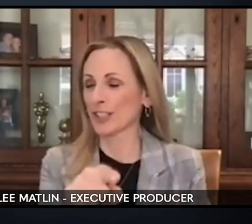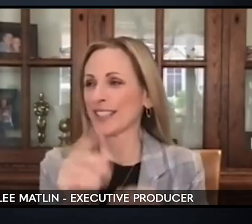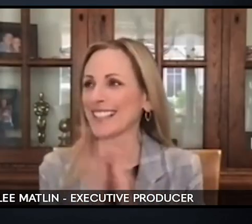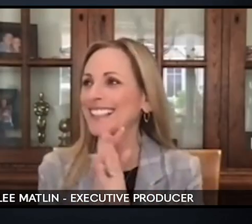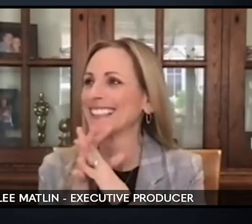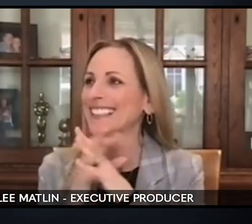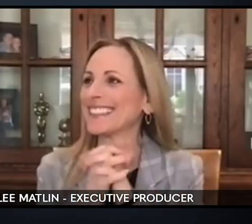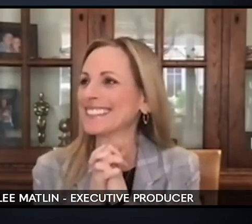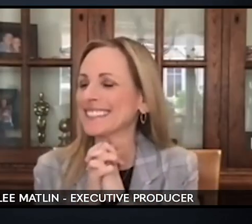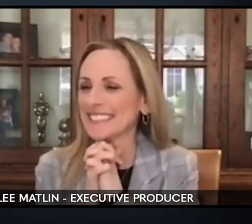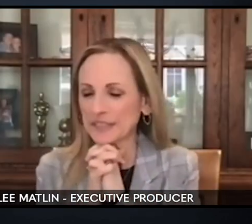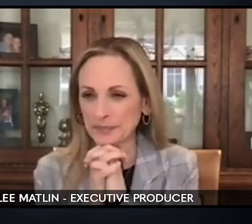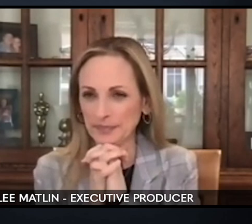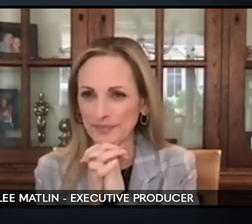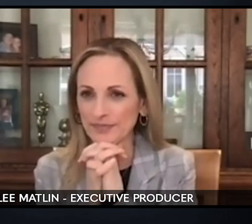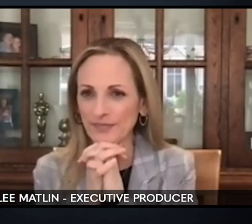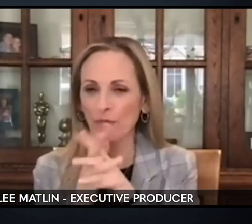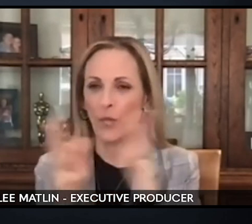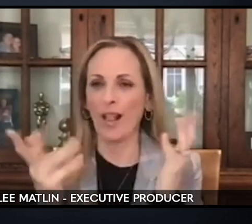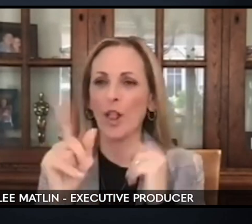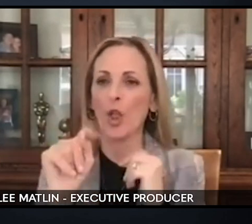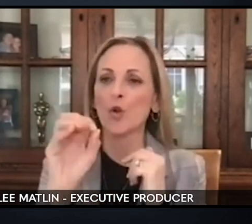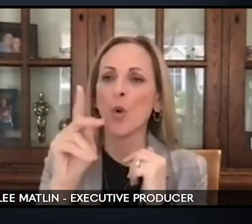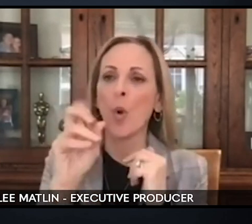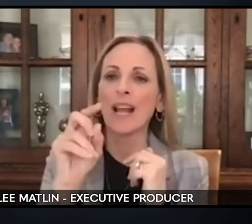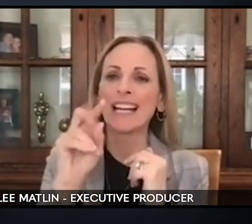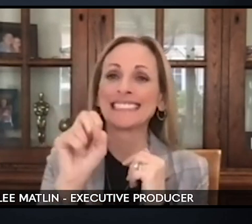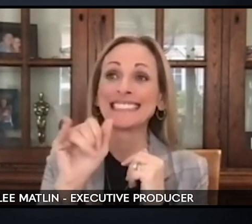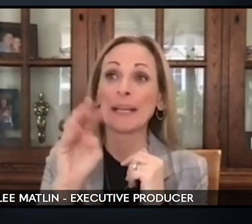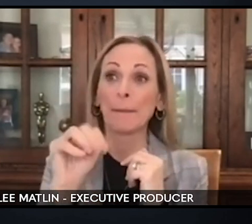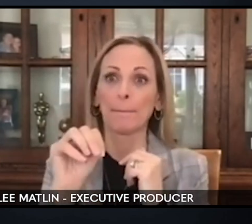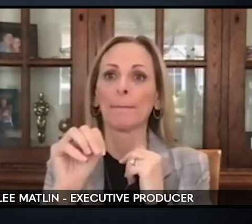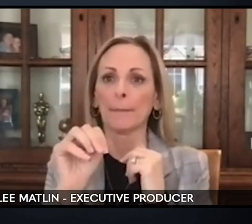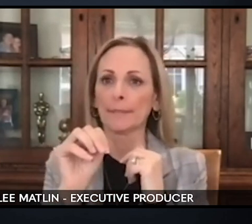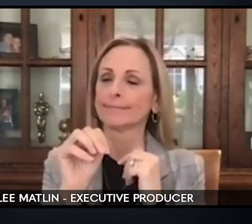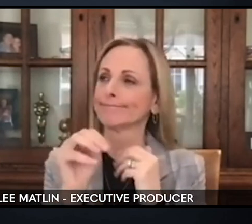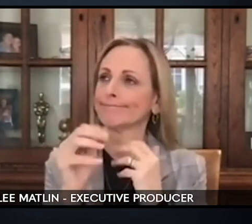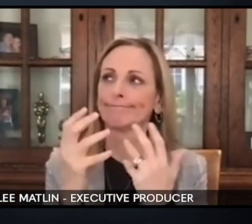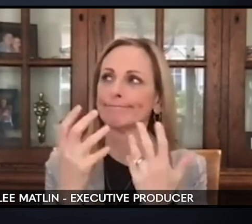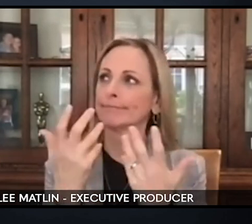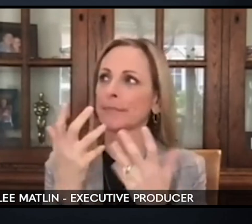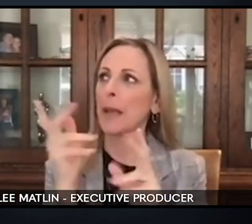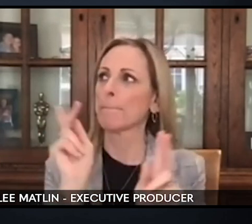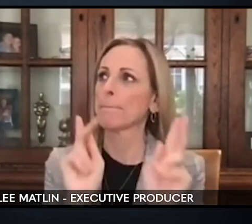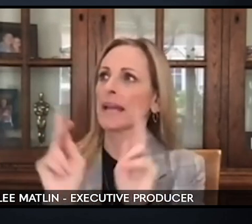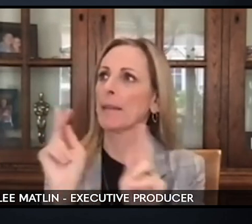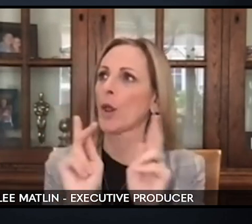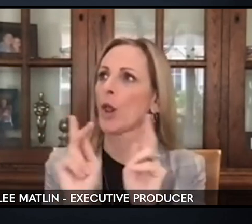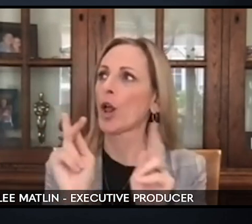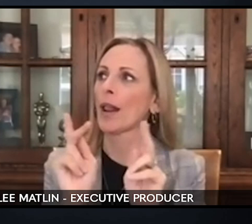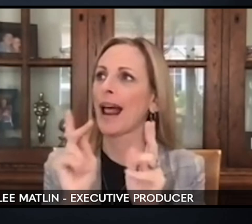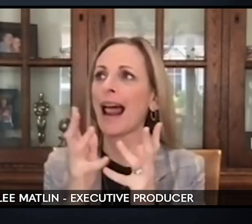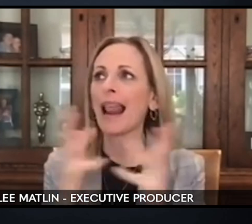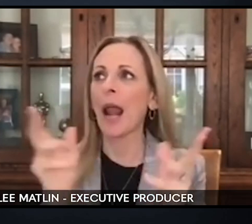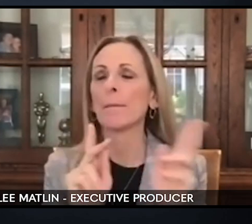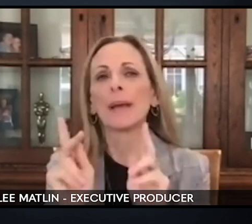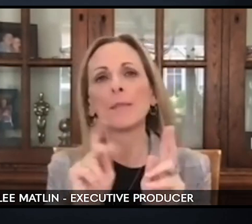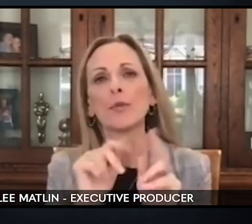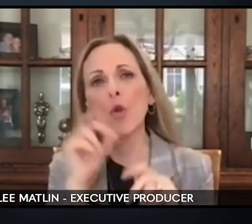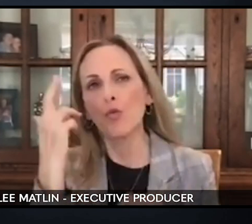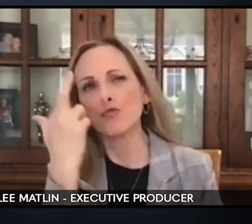Marlee: That's a good question. I mean, tokenism is obviously, I mean people, a